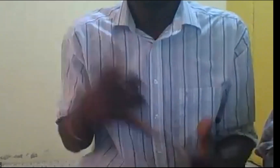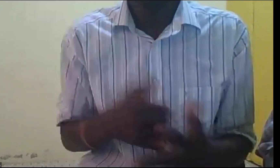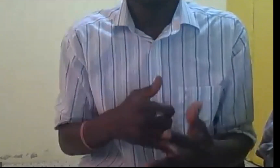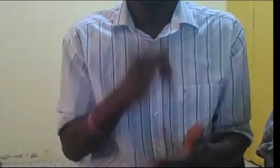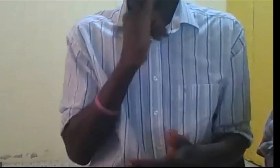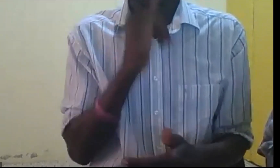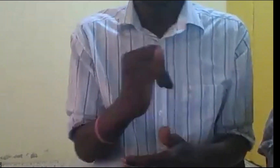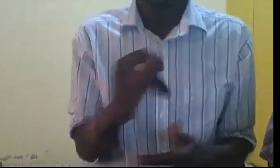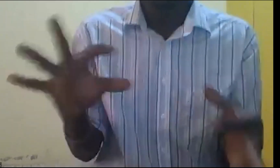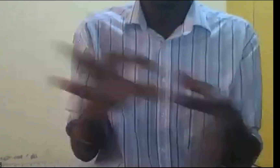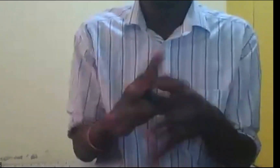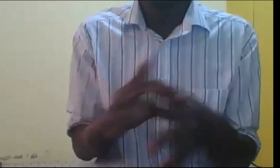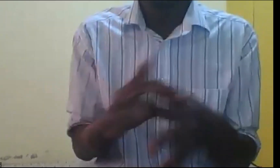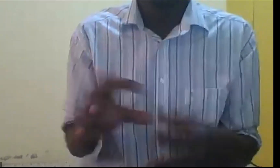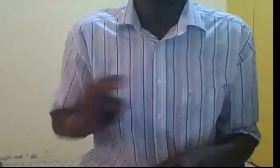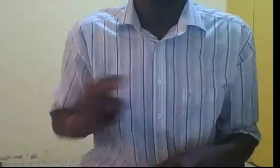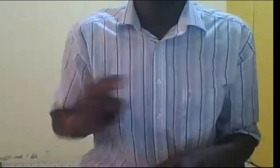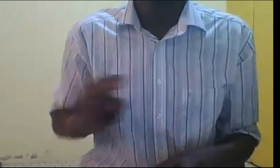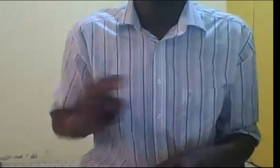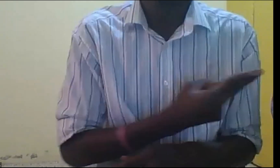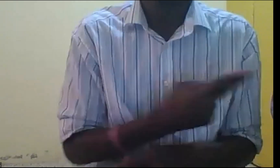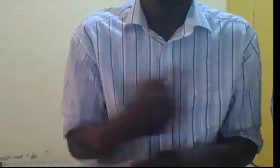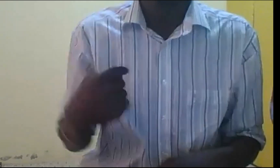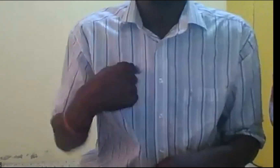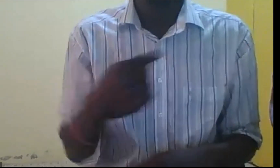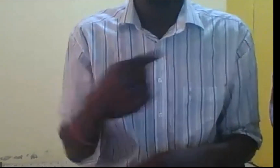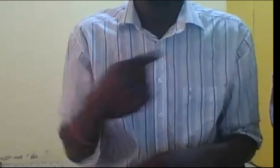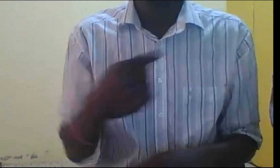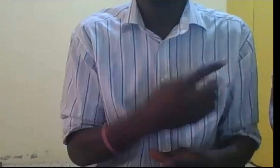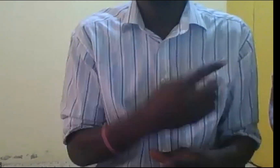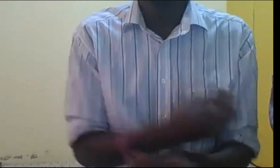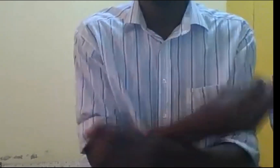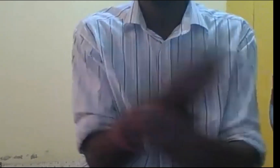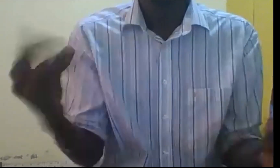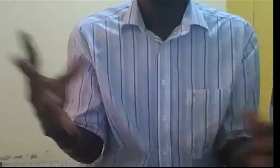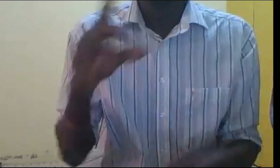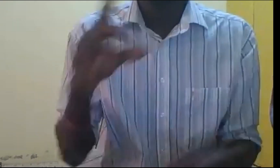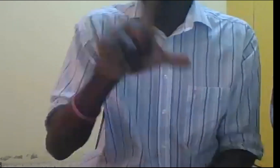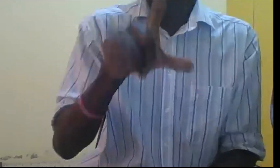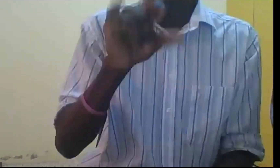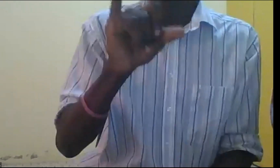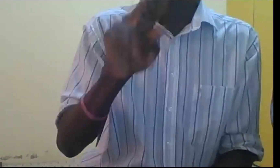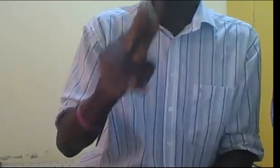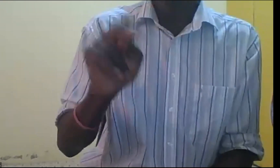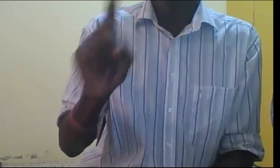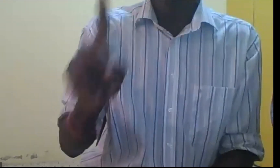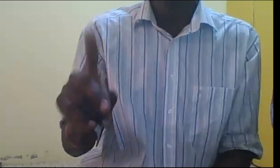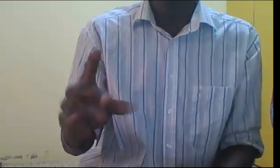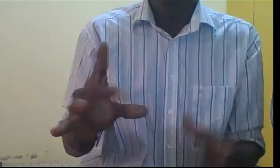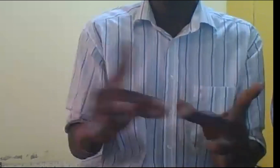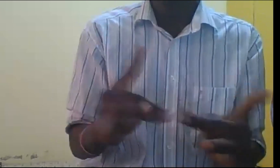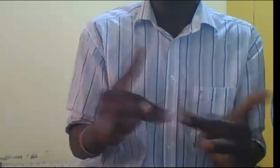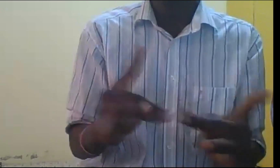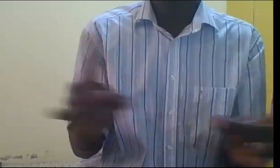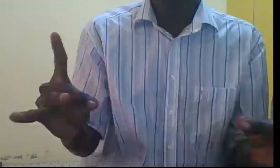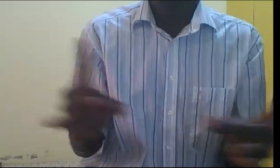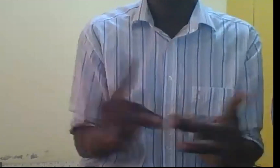If you are leaving us with it now, we will be sharing the mutual boat link as well as the recording of the star that Edward and one family love have shared or leave no one behind with everybody.